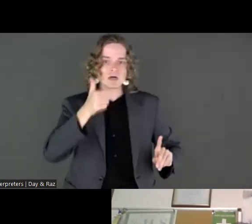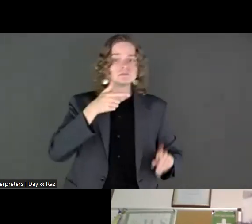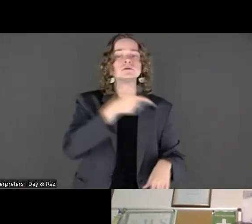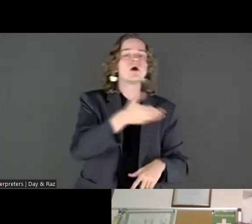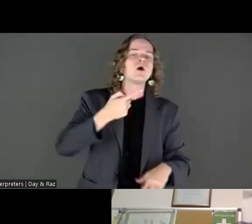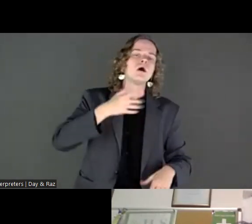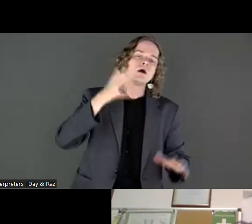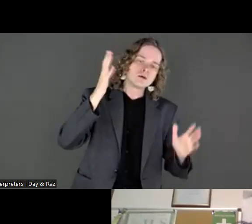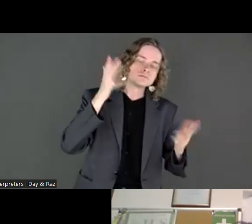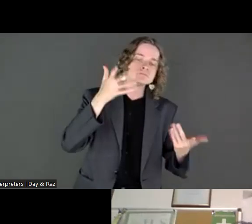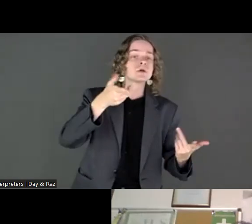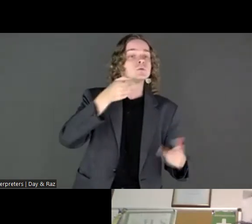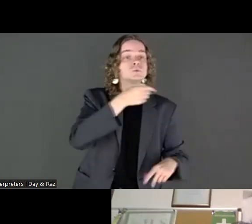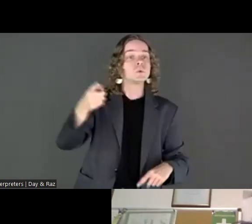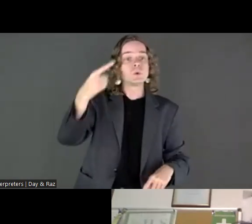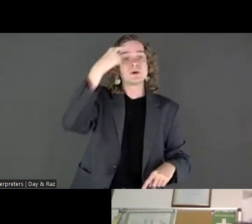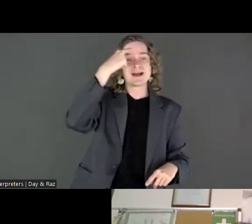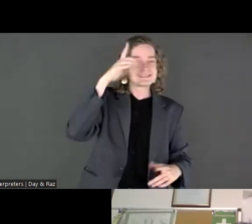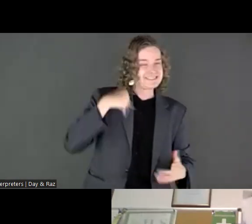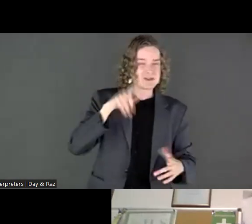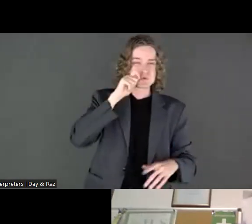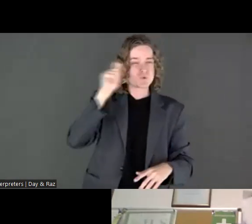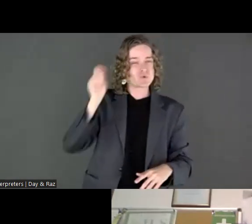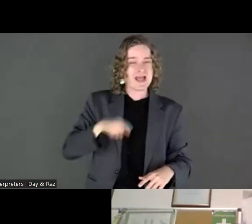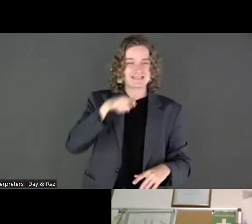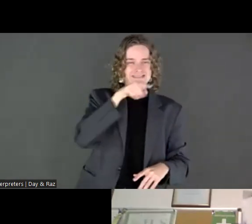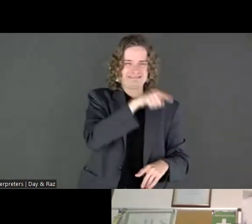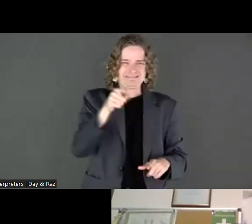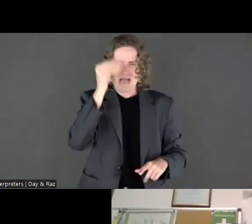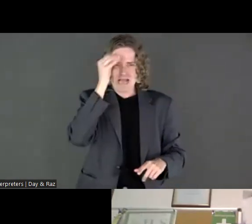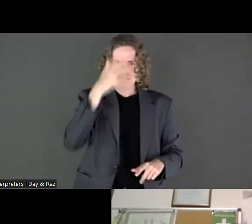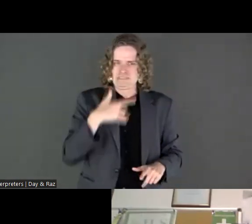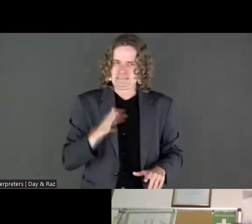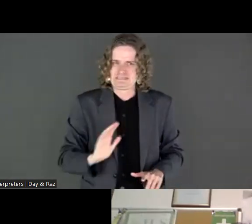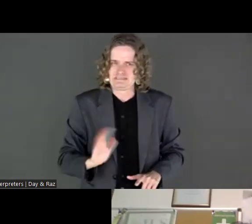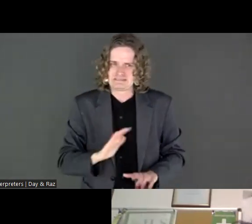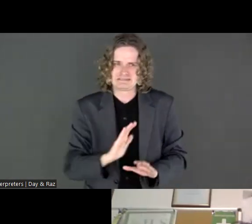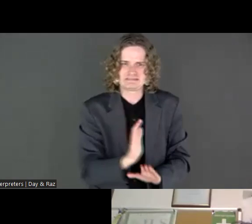work in international institutions, because then it is easier to fight the barriers we have now.